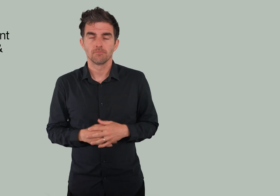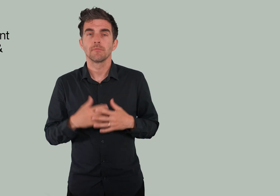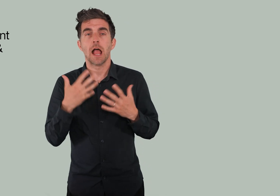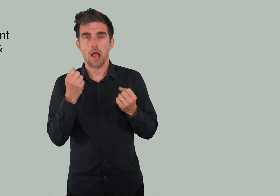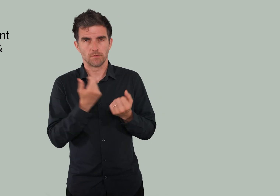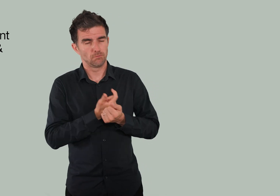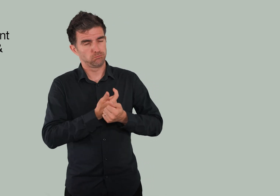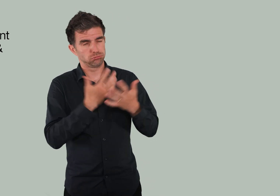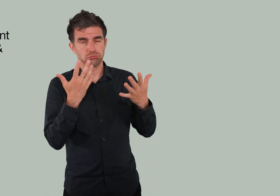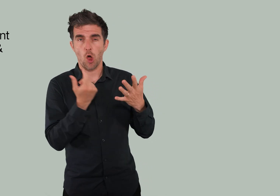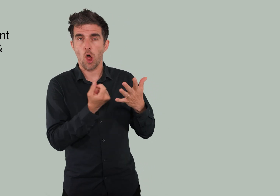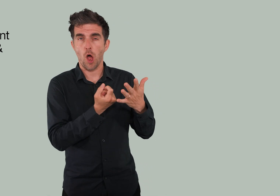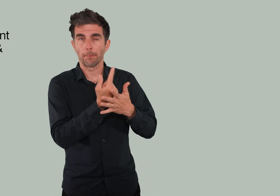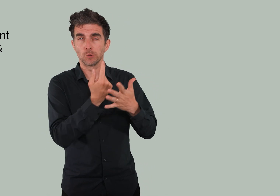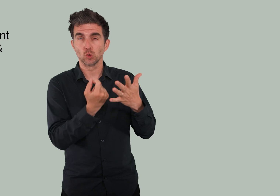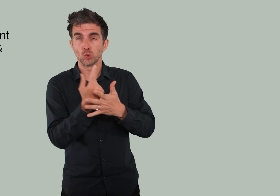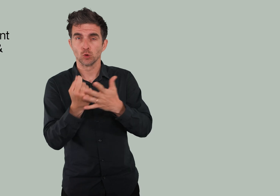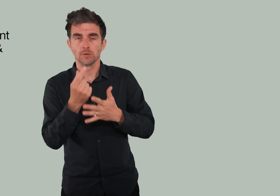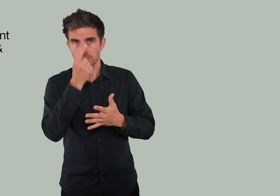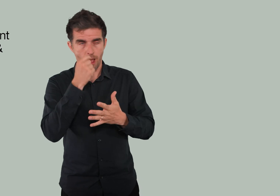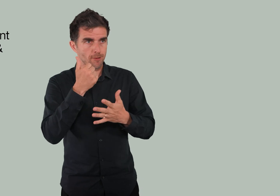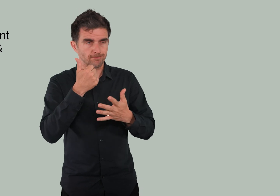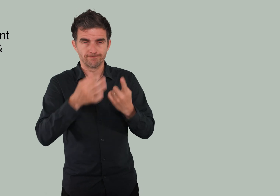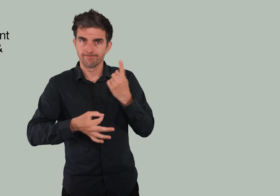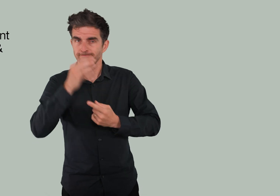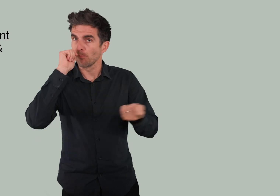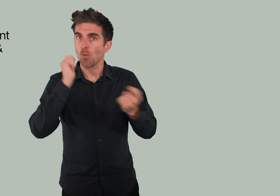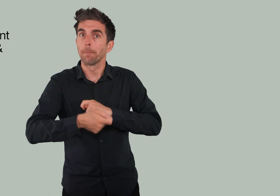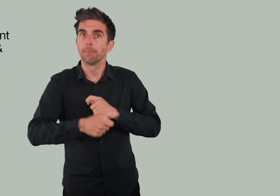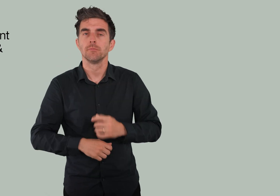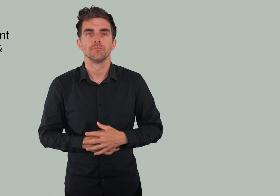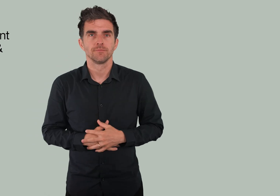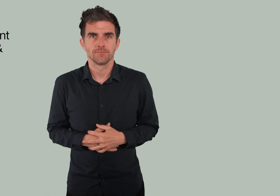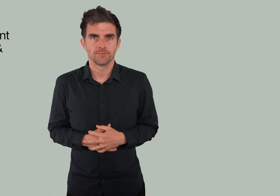There are multiple opportunities for transformation.